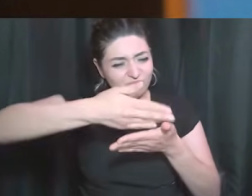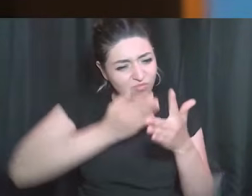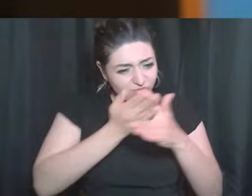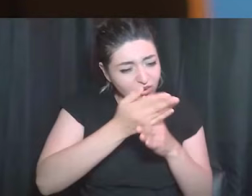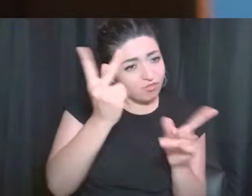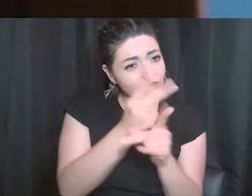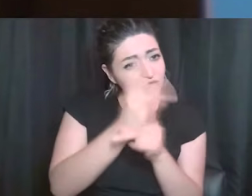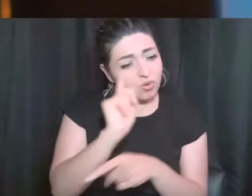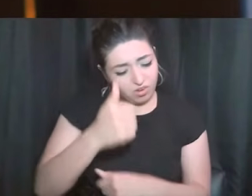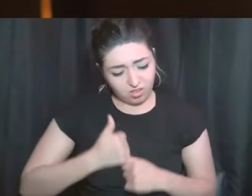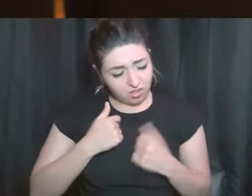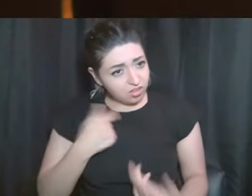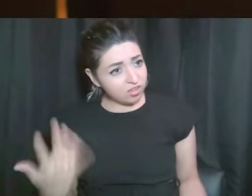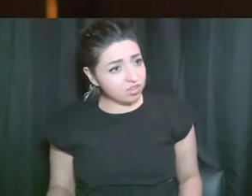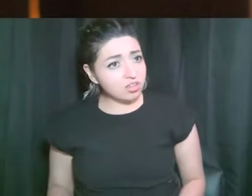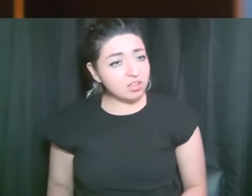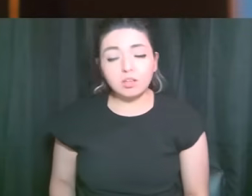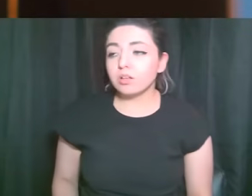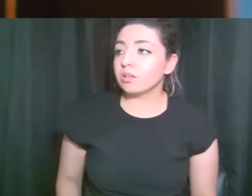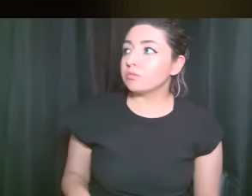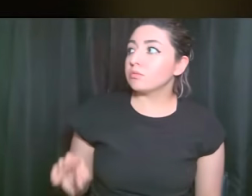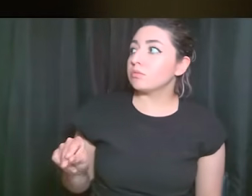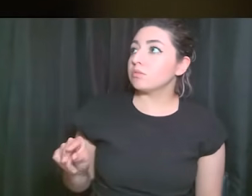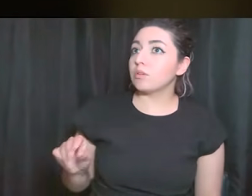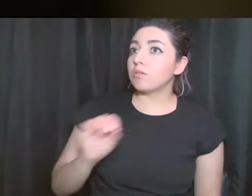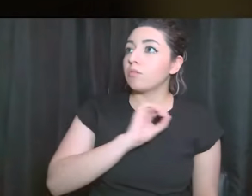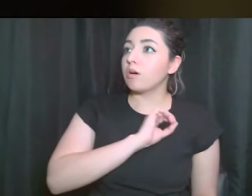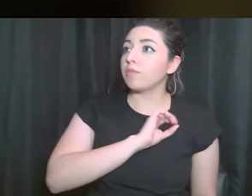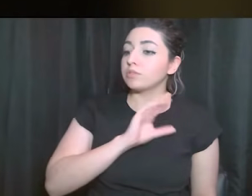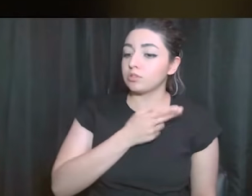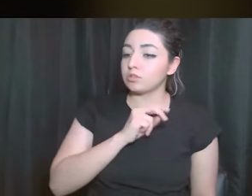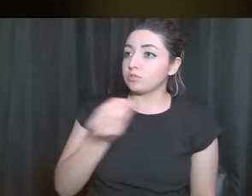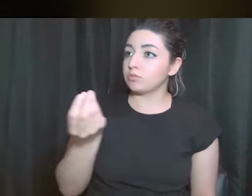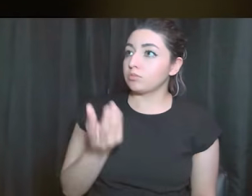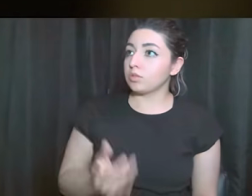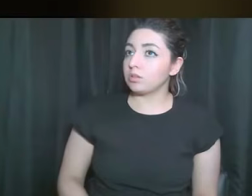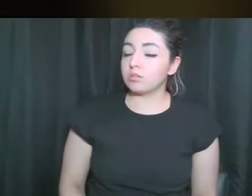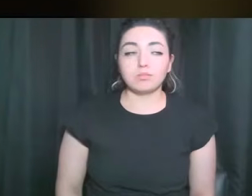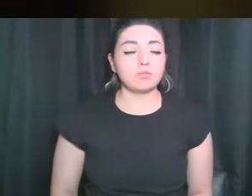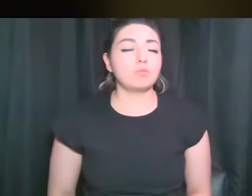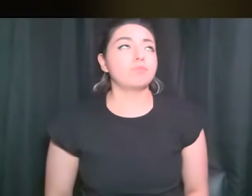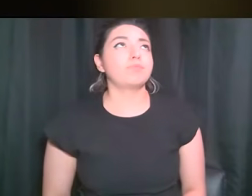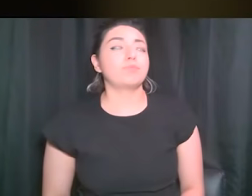What, did you hack my work computer to figure out where I live? No, Officer Chen told me. Figures.